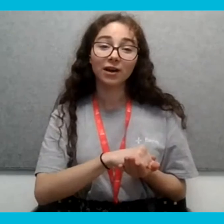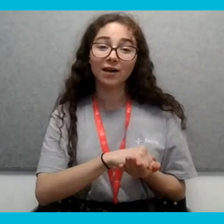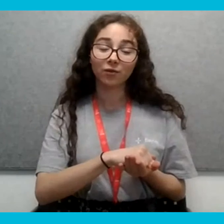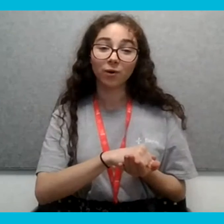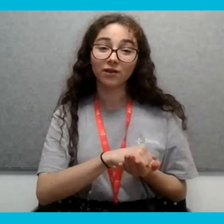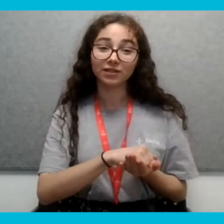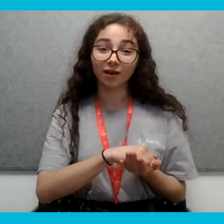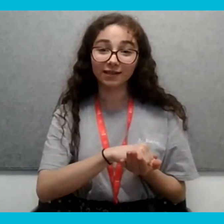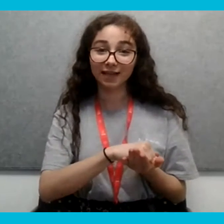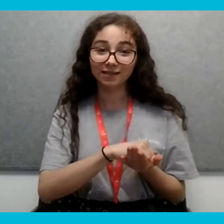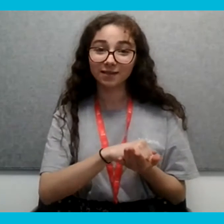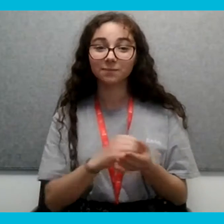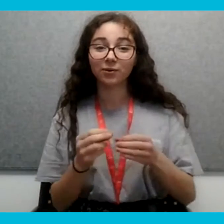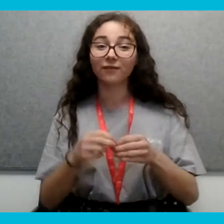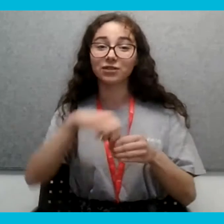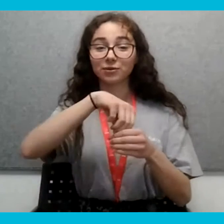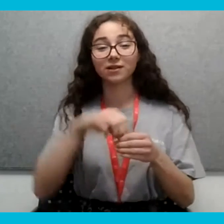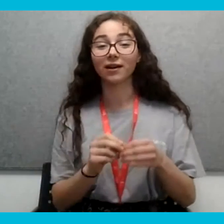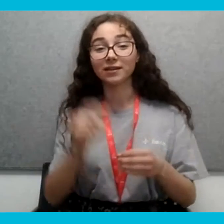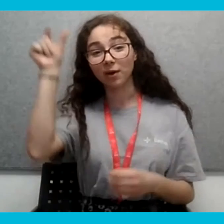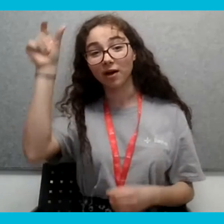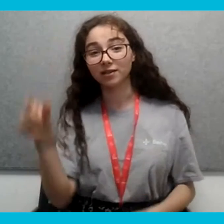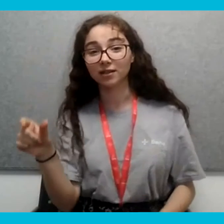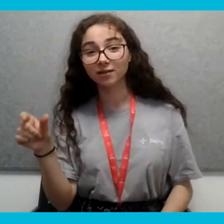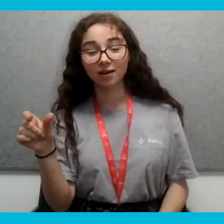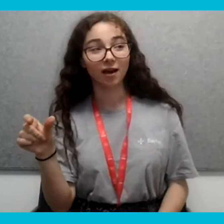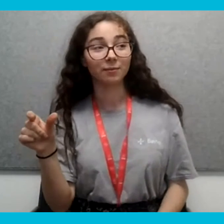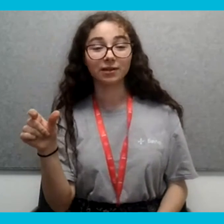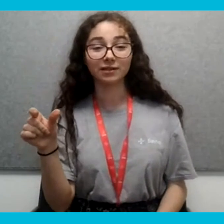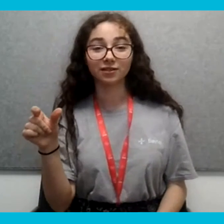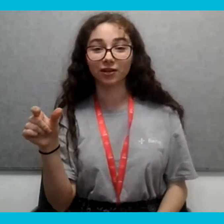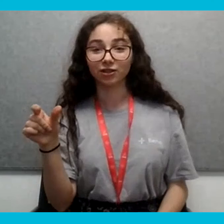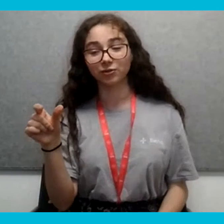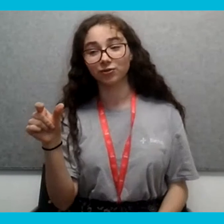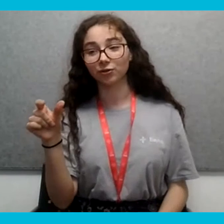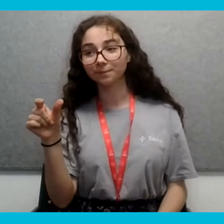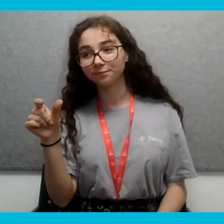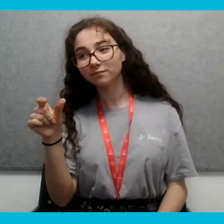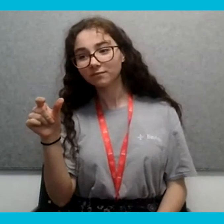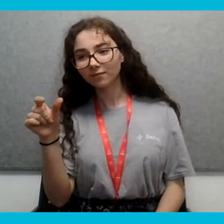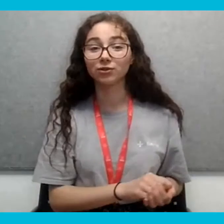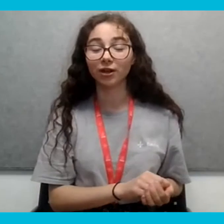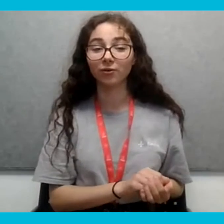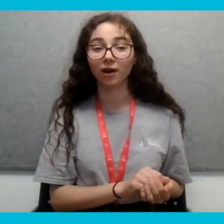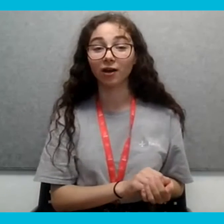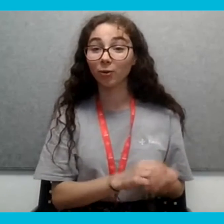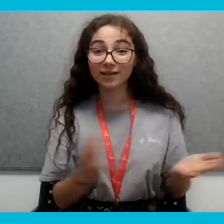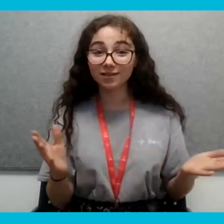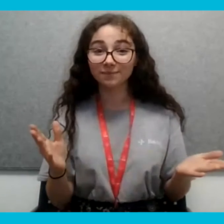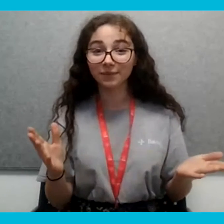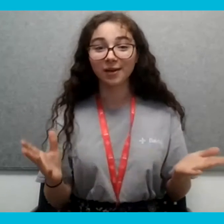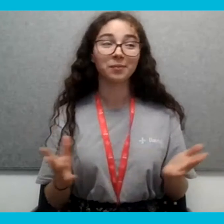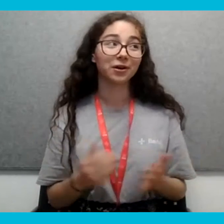We don't have a word for scientist, so we have to use science person because it's gender neutral and also a quiz.